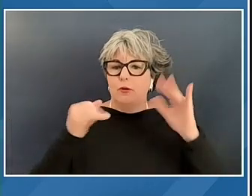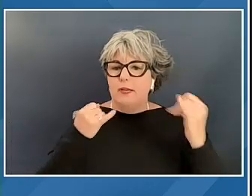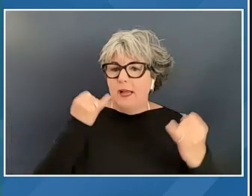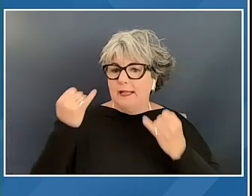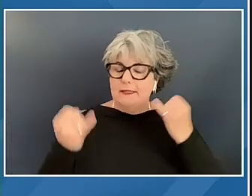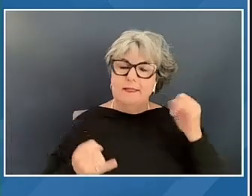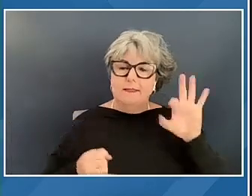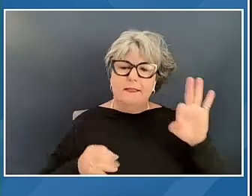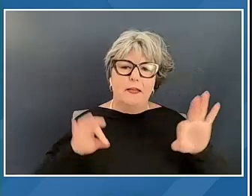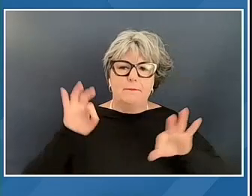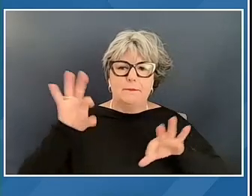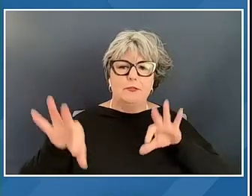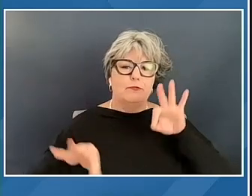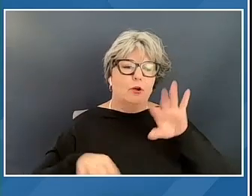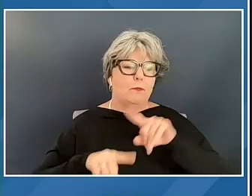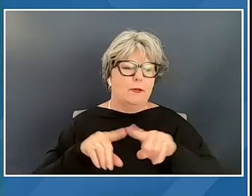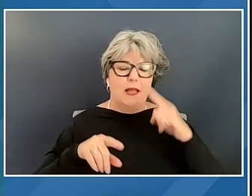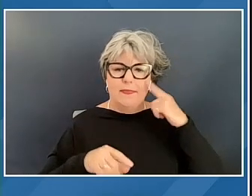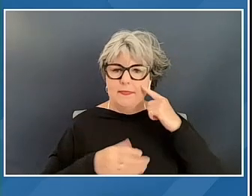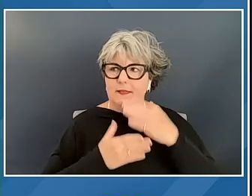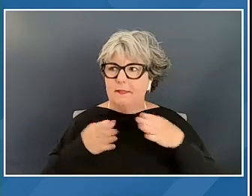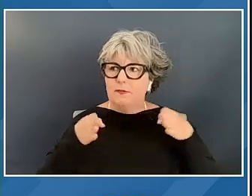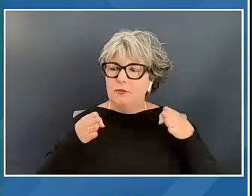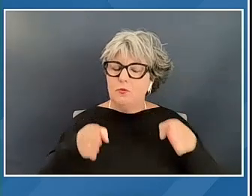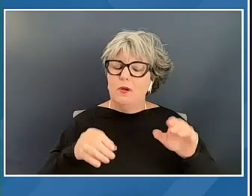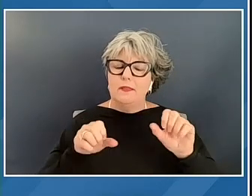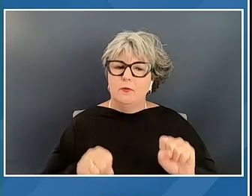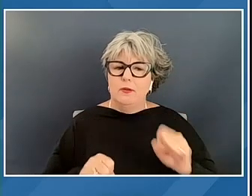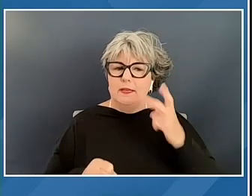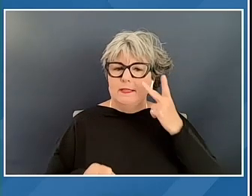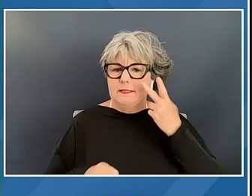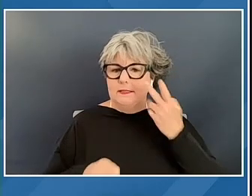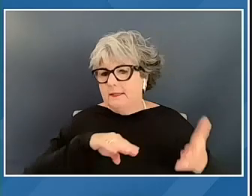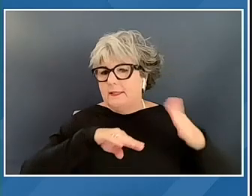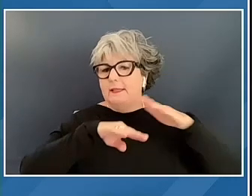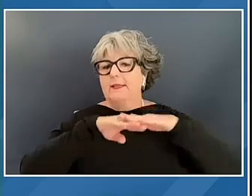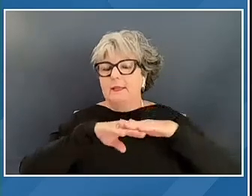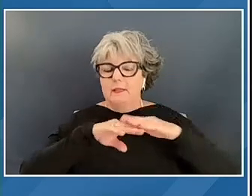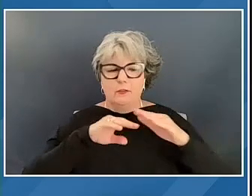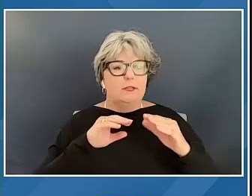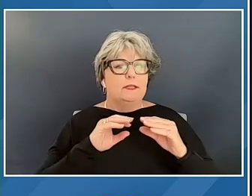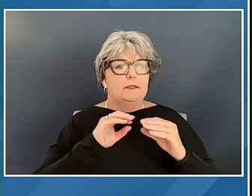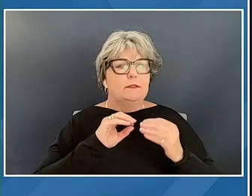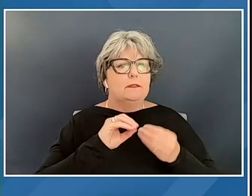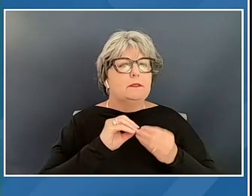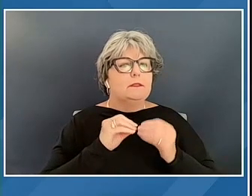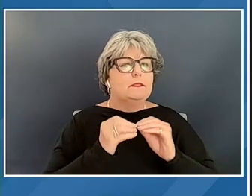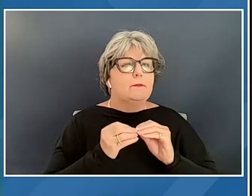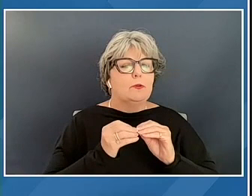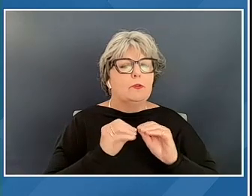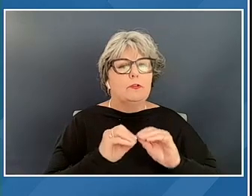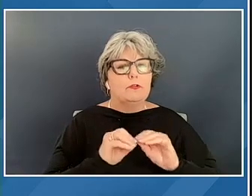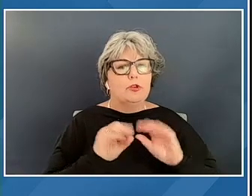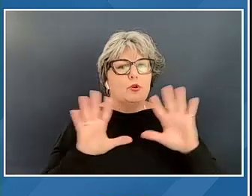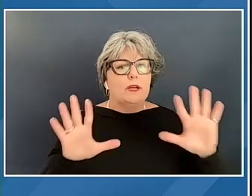a way to actually see an increased amount through clear, concise data points that